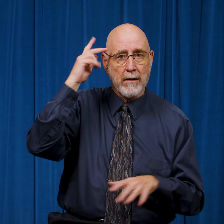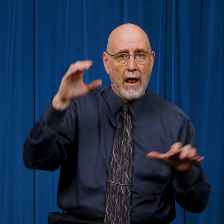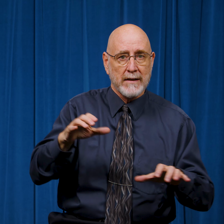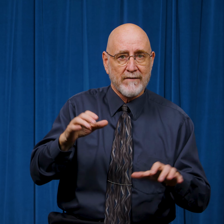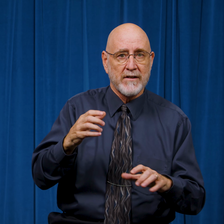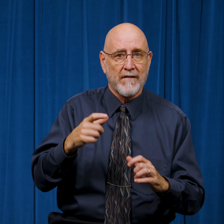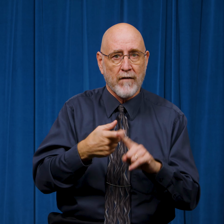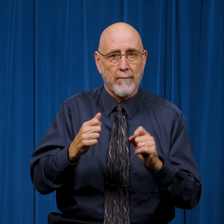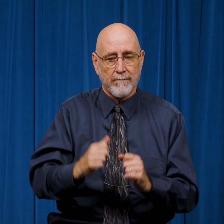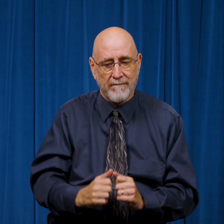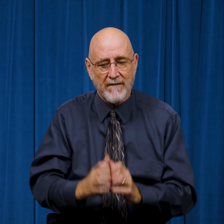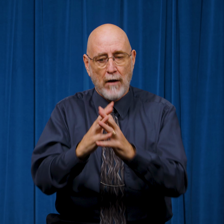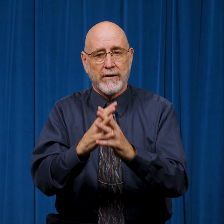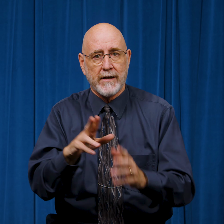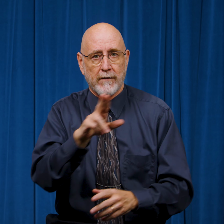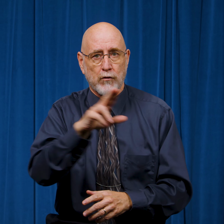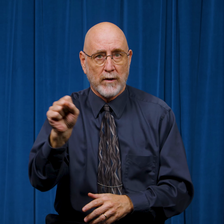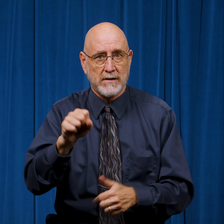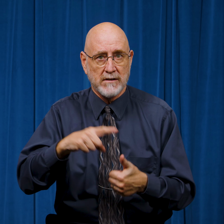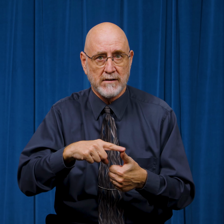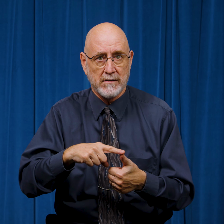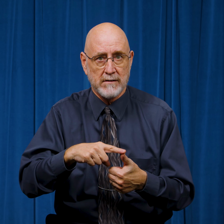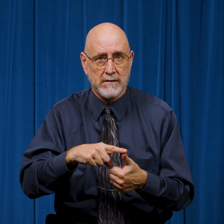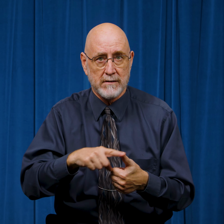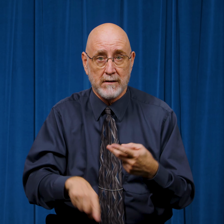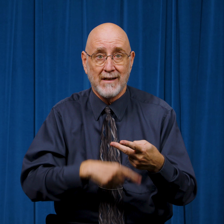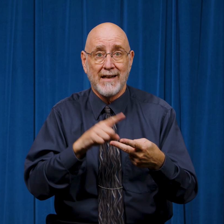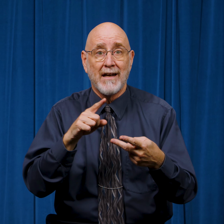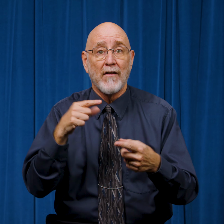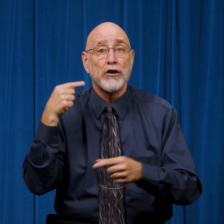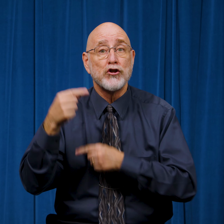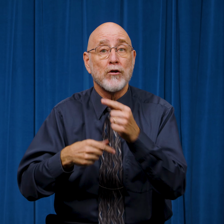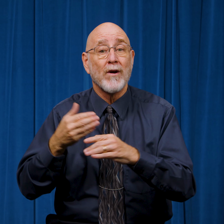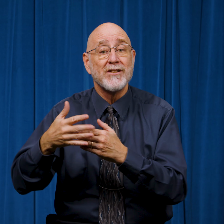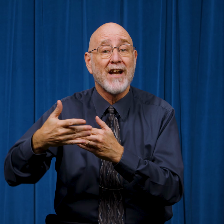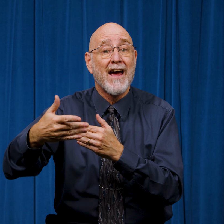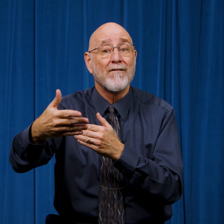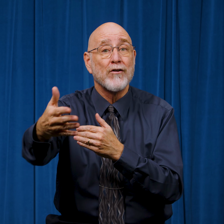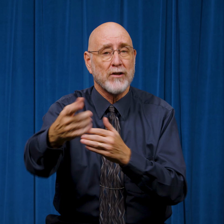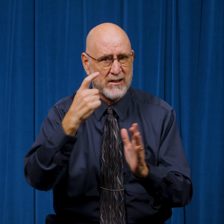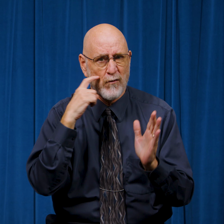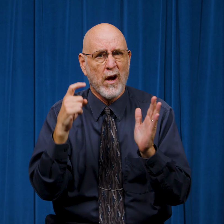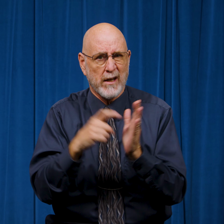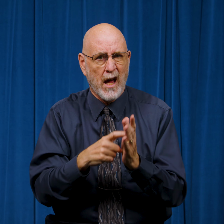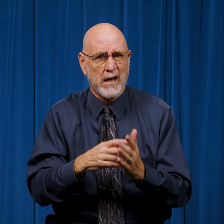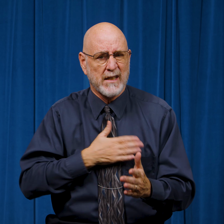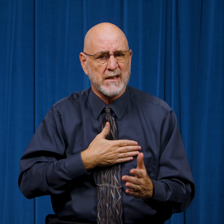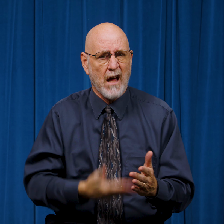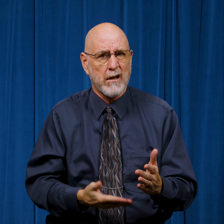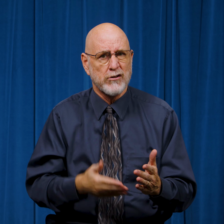that founded the United States. The generations that followed have recognized and acknowledged this fact